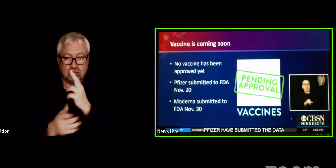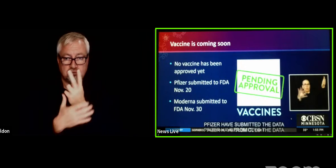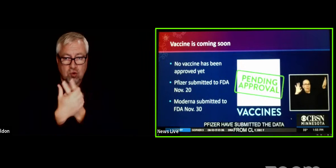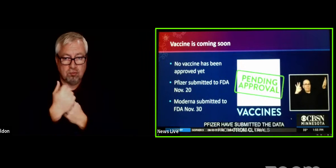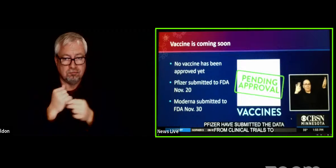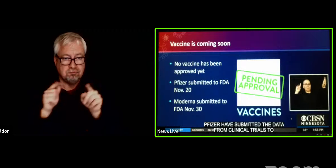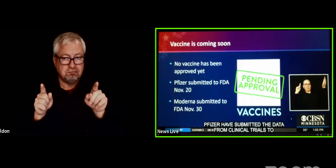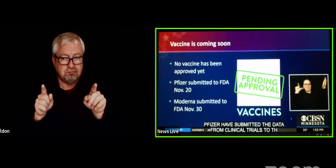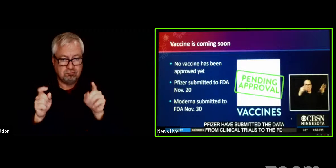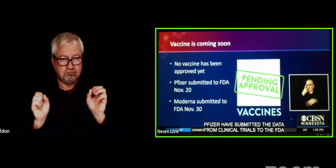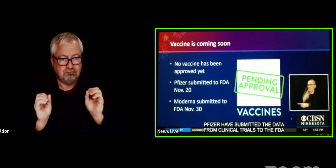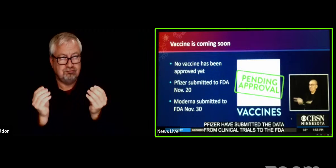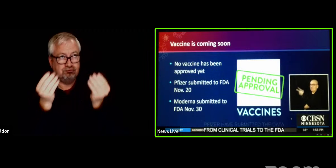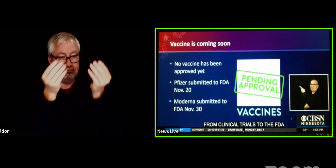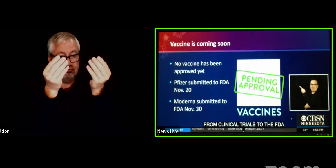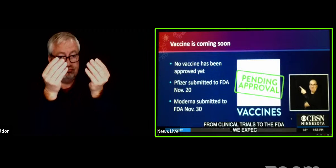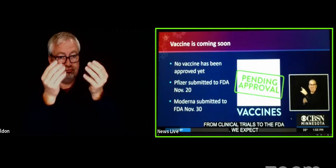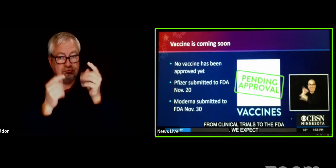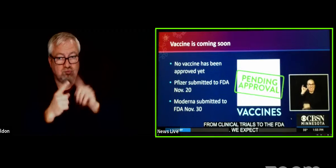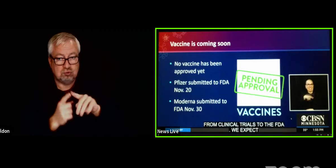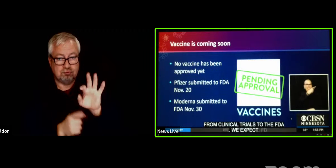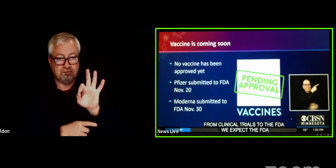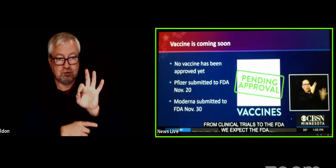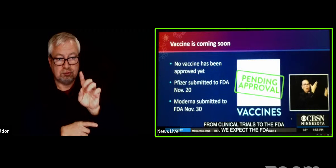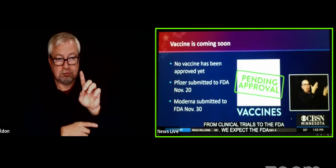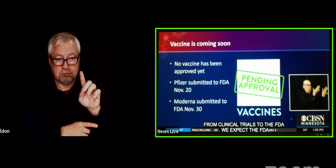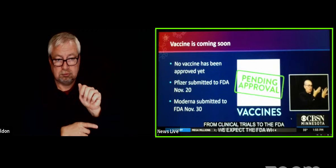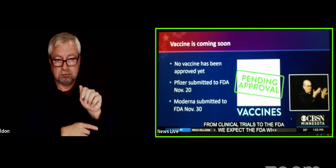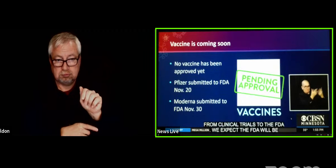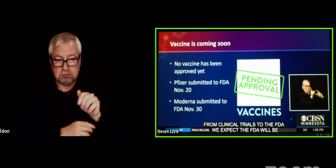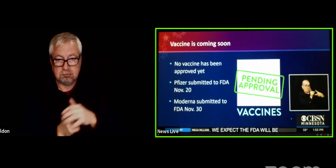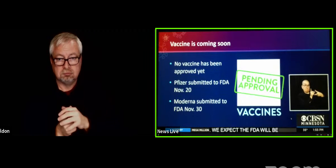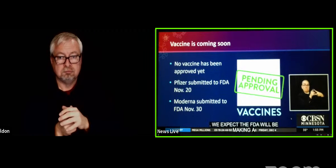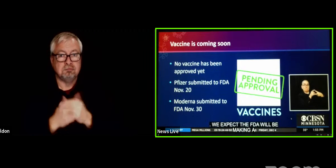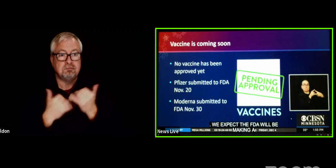DETERMINATION ON PFIZER VACCINE ON DECEMBER 10TH, AND THEN ON